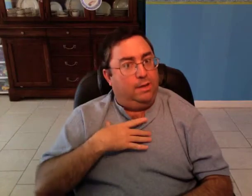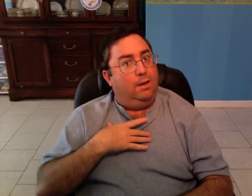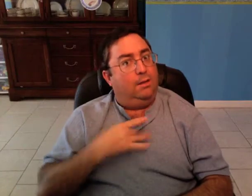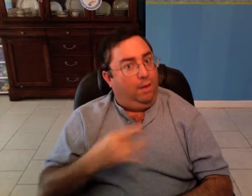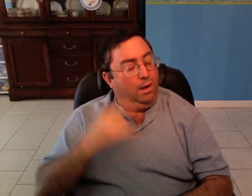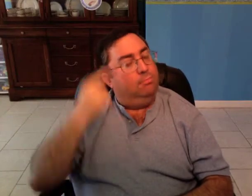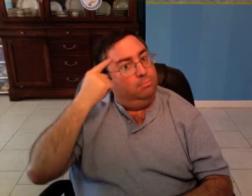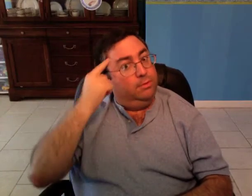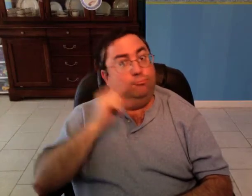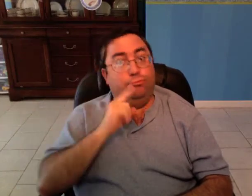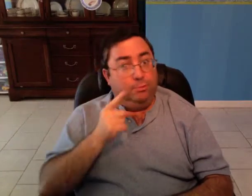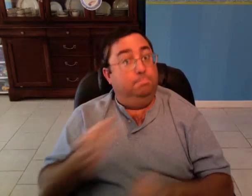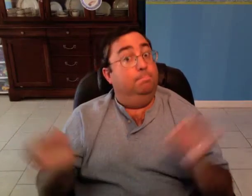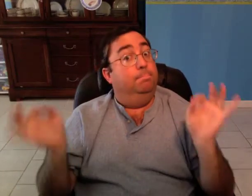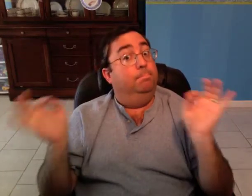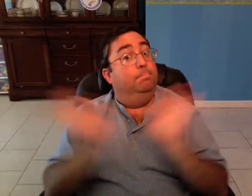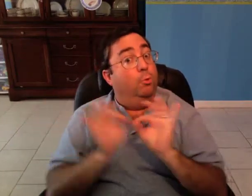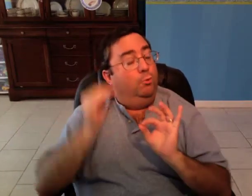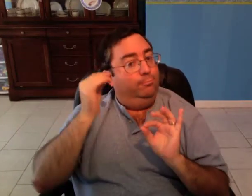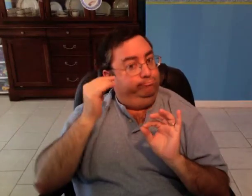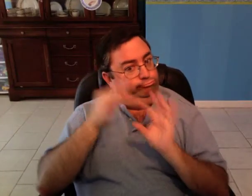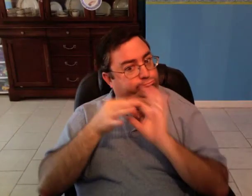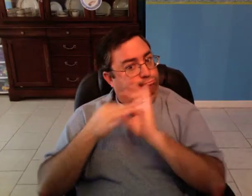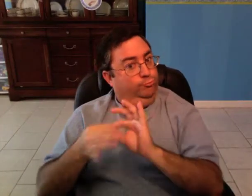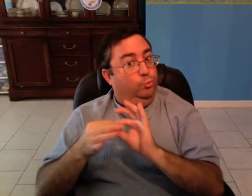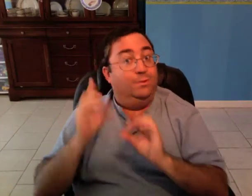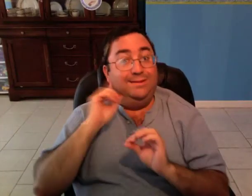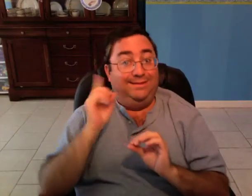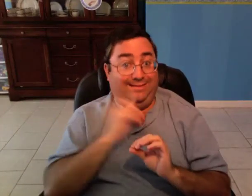Another theory that I like, that I think is important for Deaf